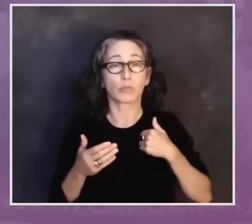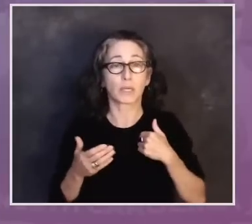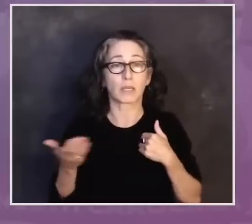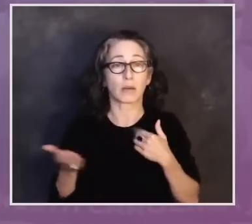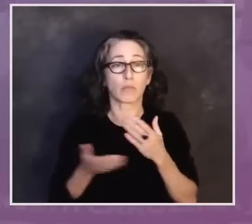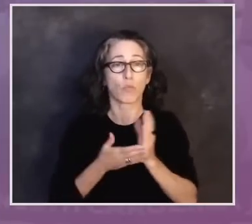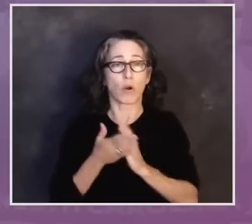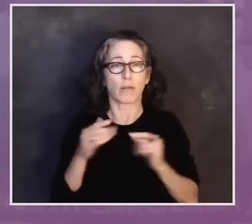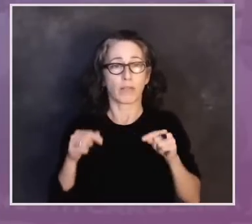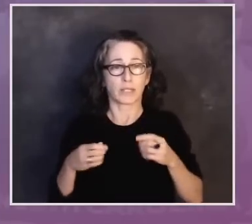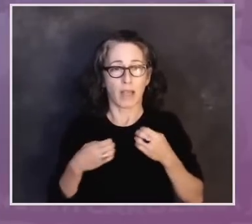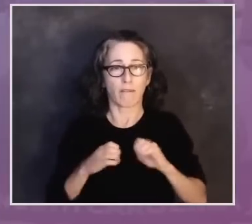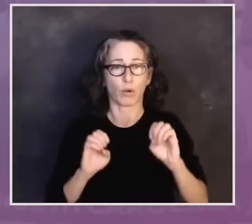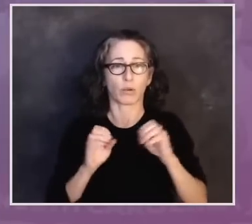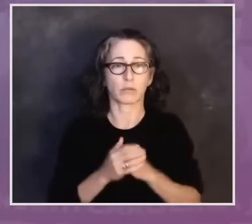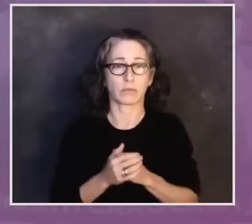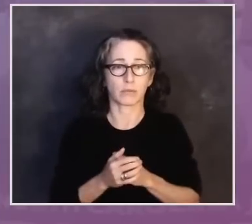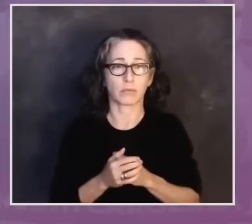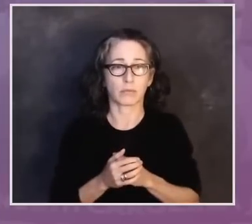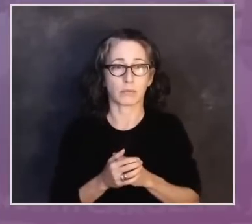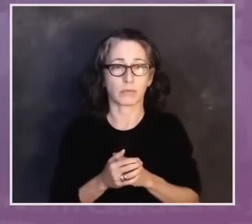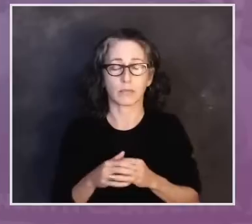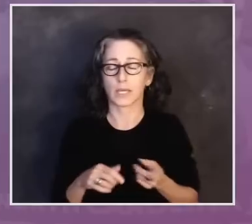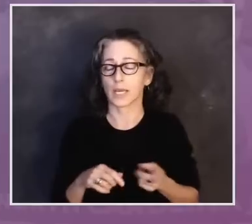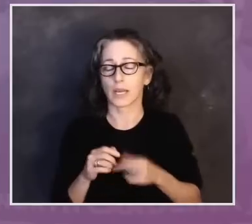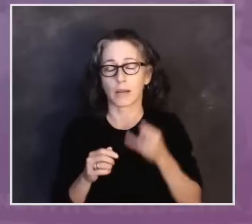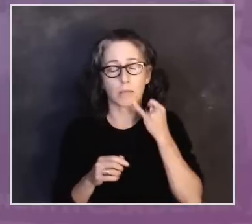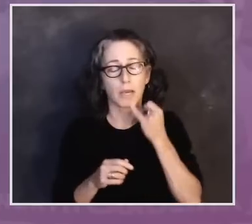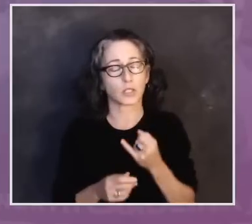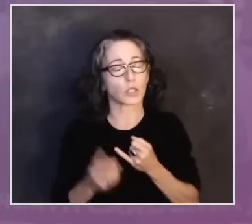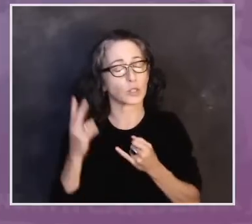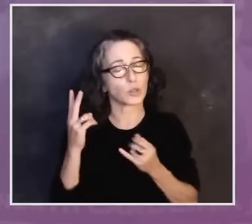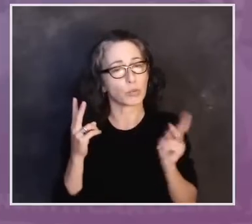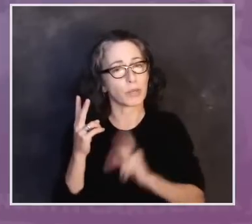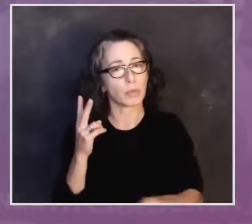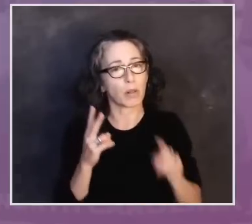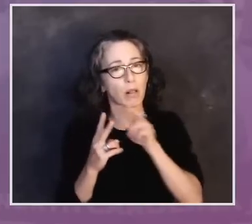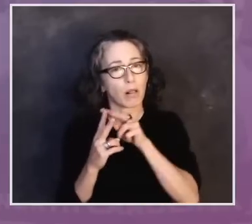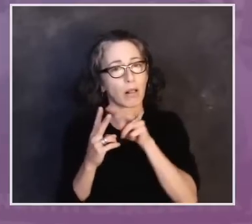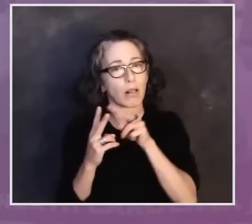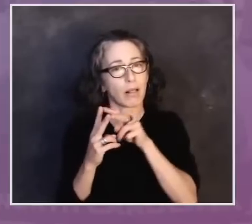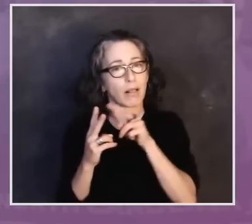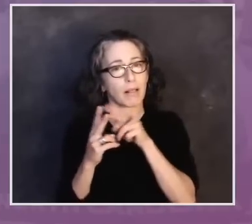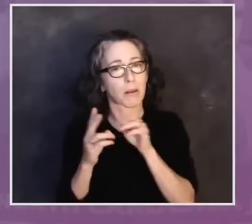I'M SO PROUD TO BE A PART OF THIS EFFORT TO RESTORE THE